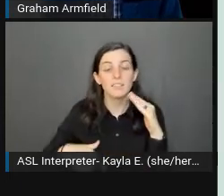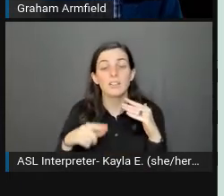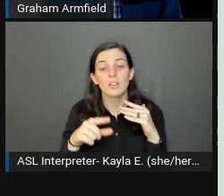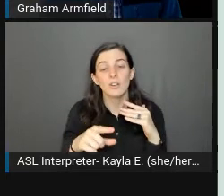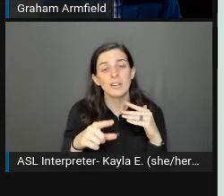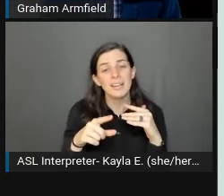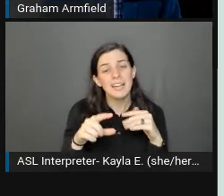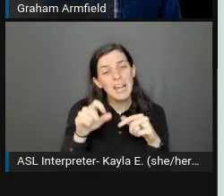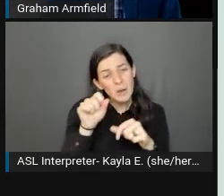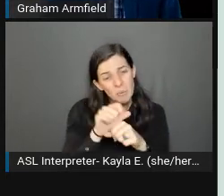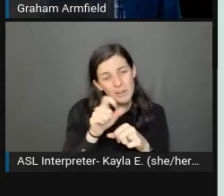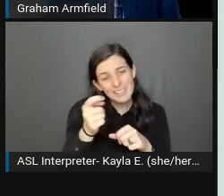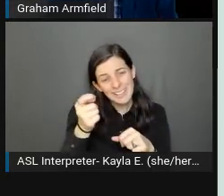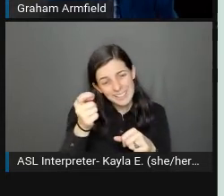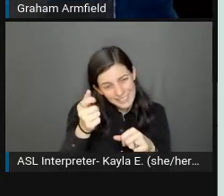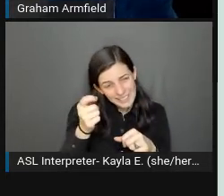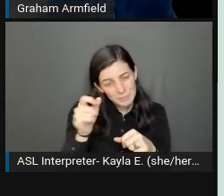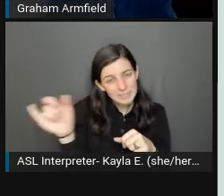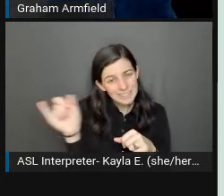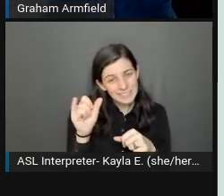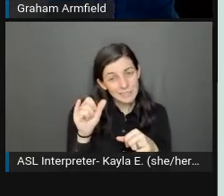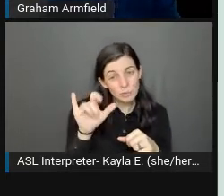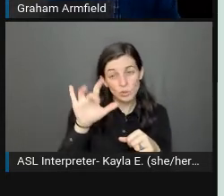like an accordion, but if you look the text above here,